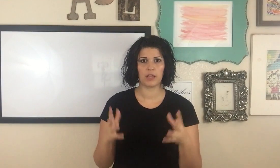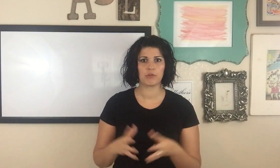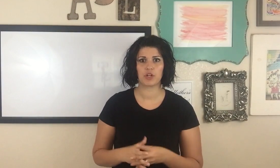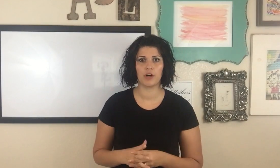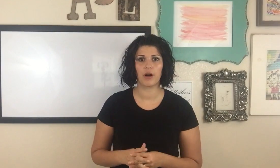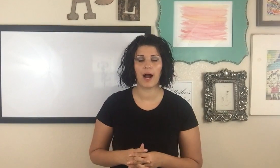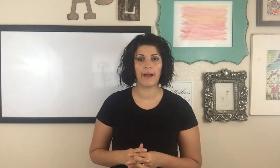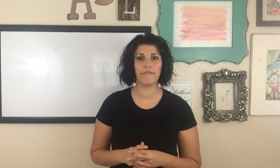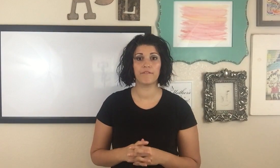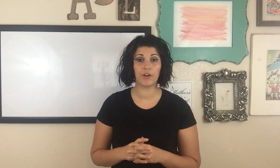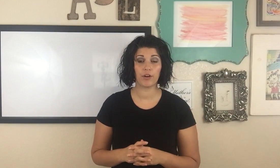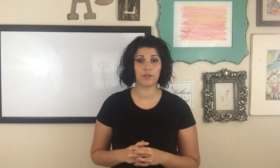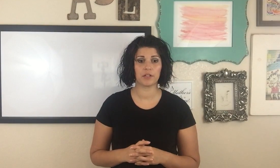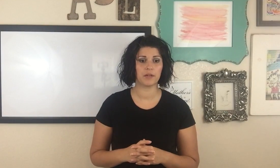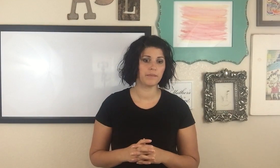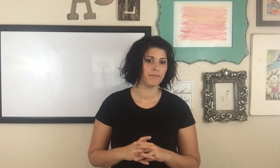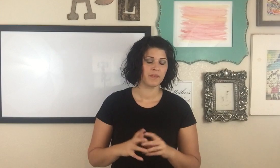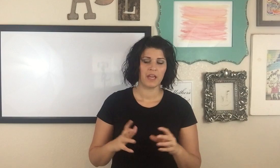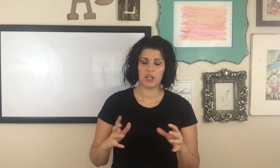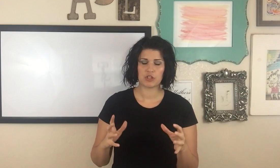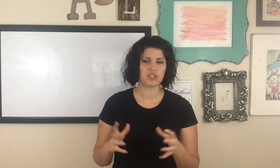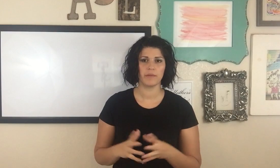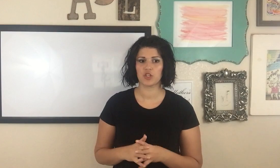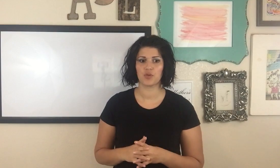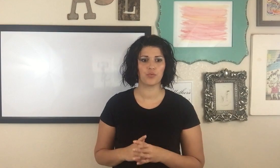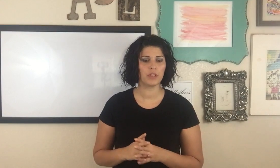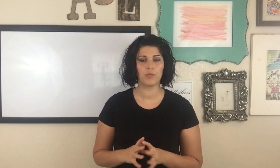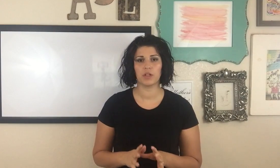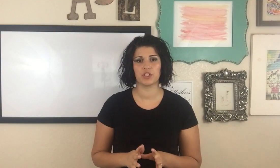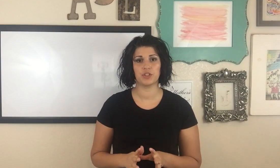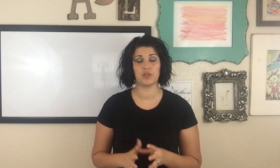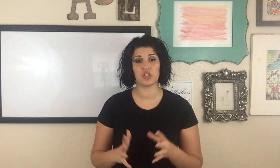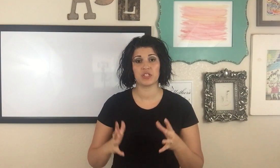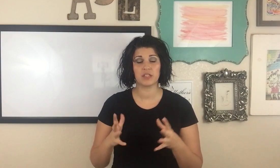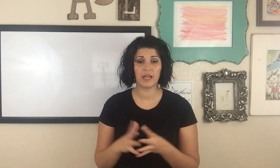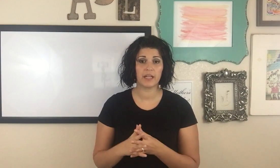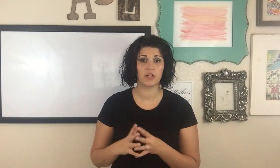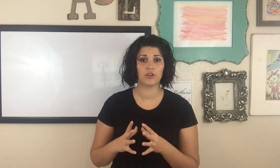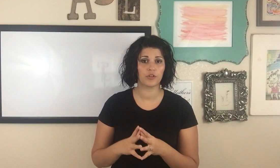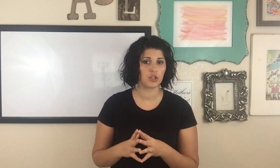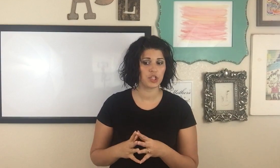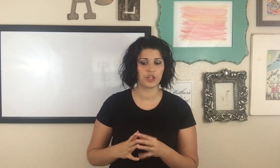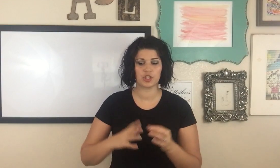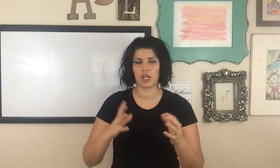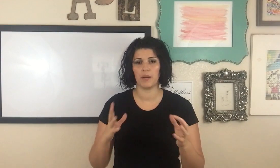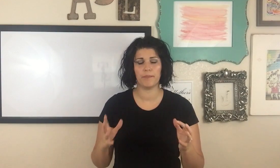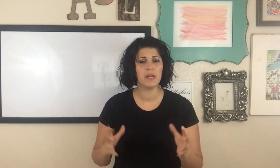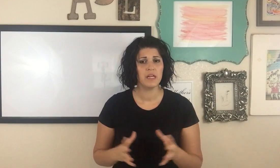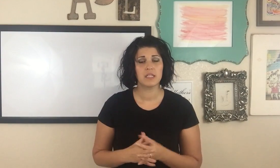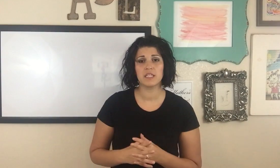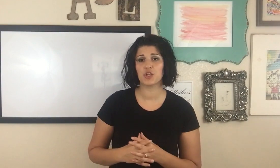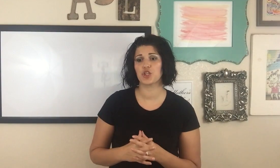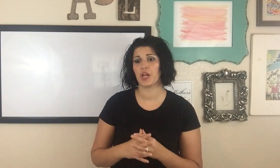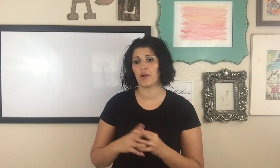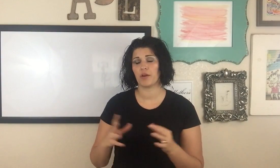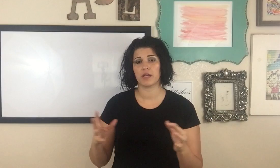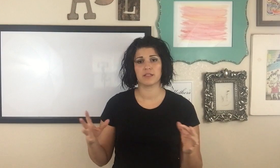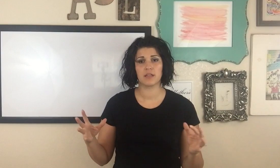asylum was caught her eye very early and was just something she really wants to do. What she studied and learned all she could. She got dictionaries,